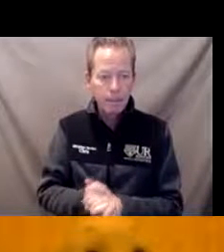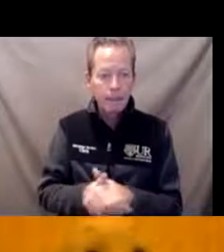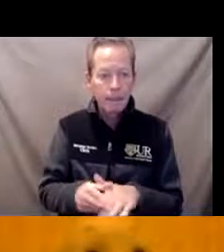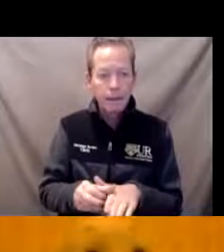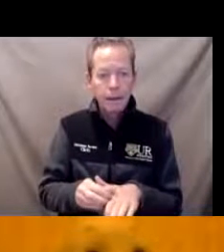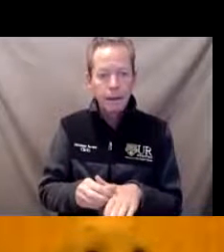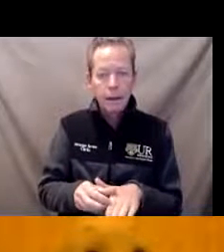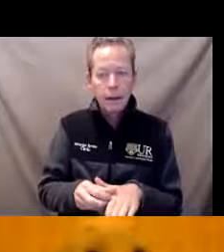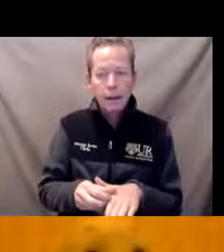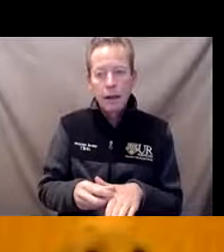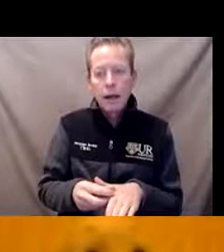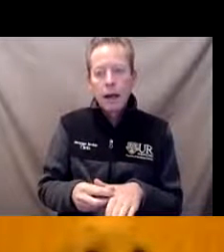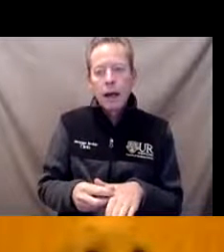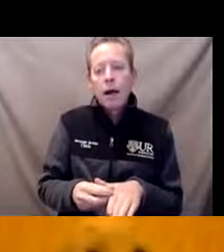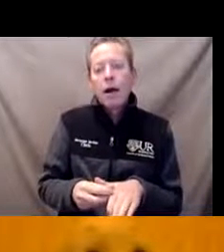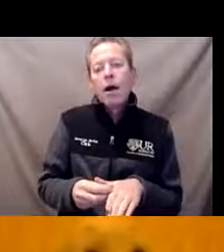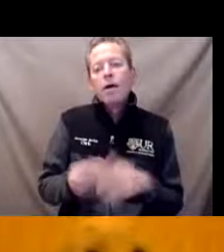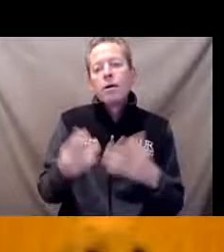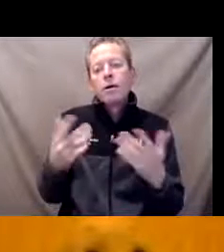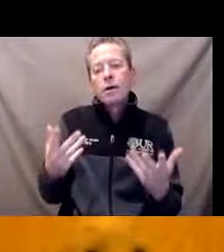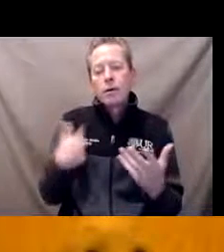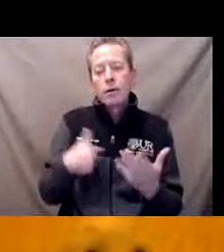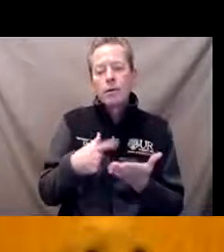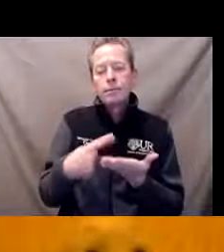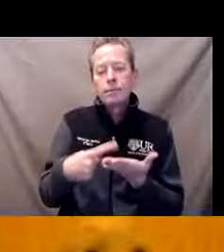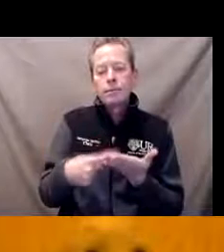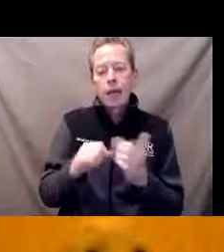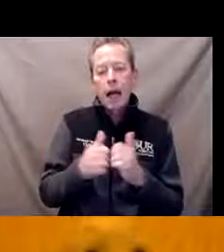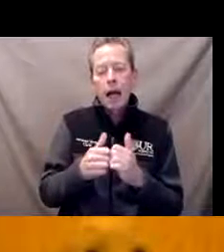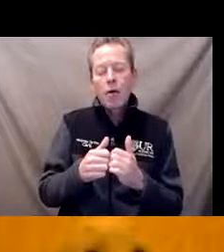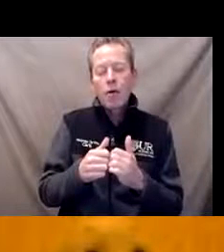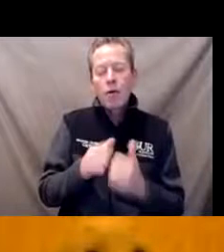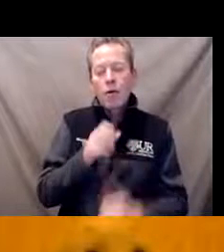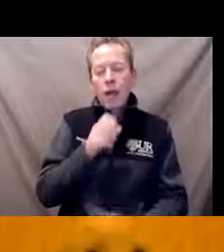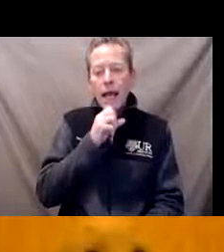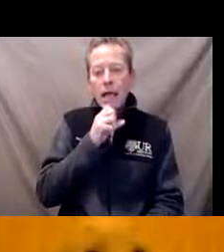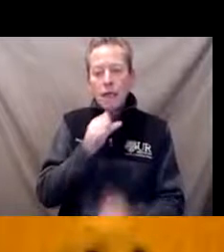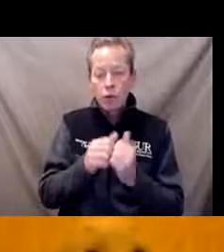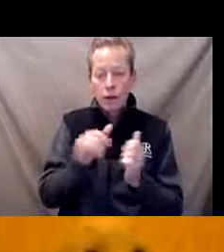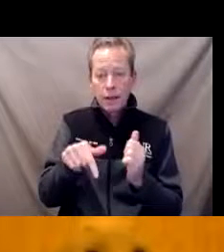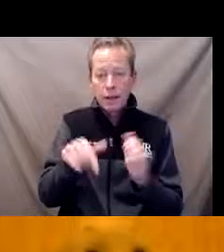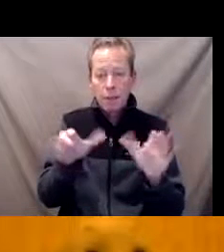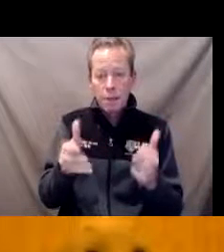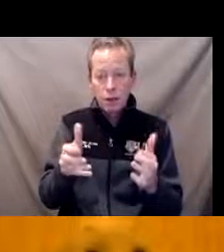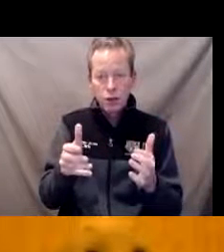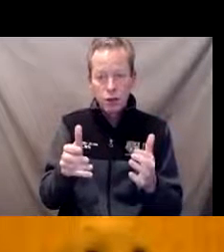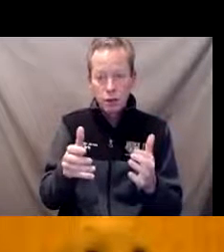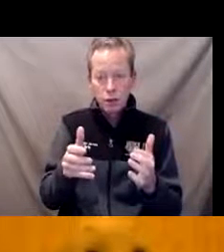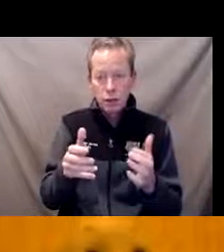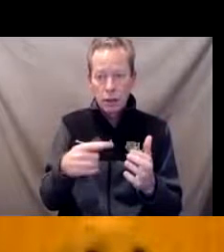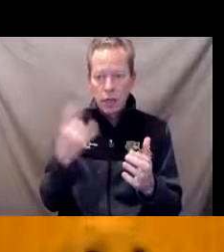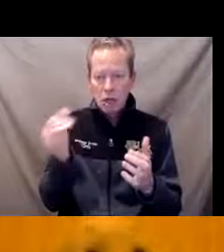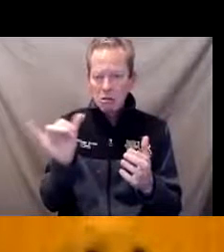So now we're talking about how aging with this population looks different from the general